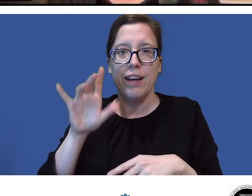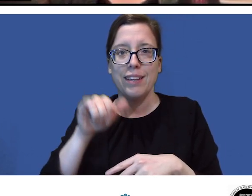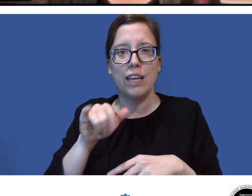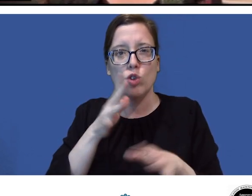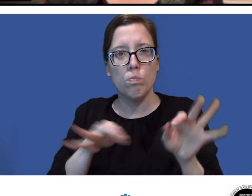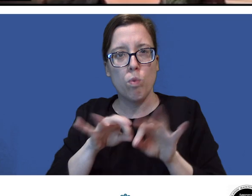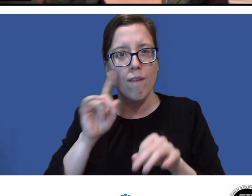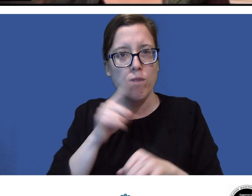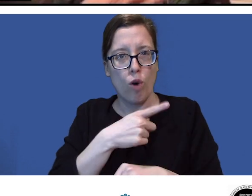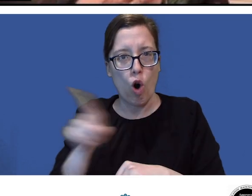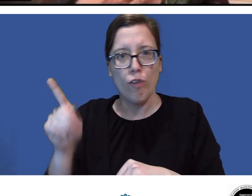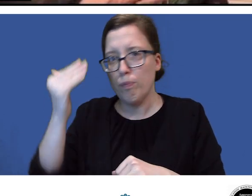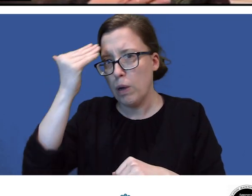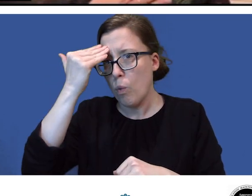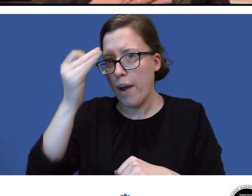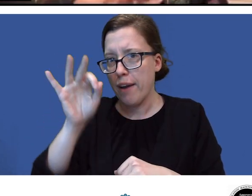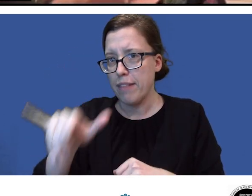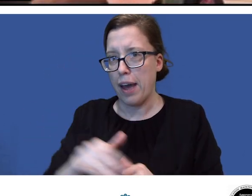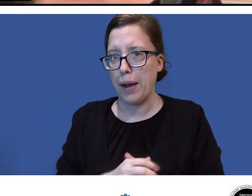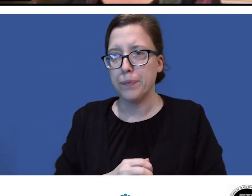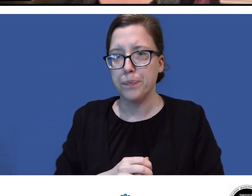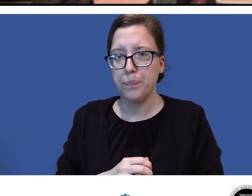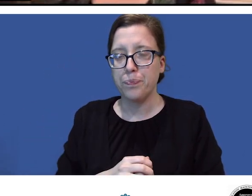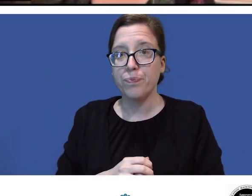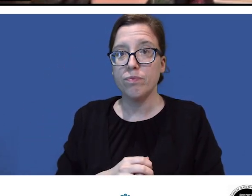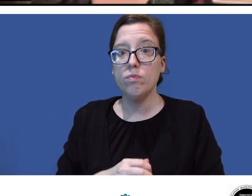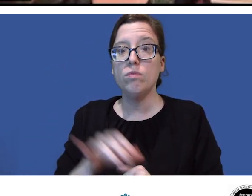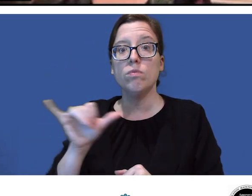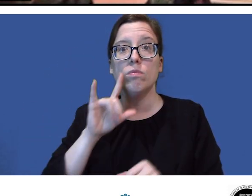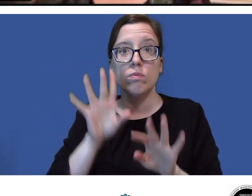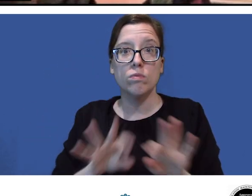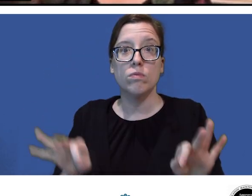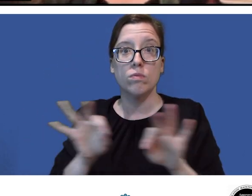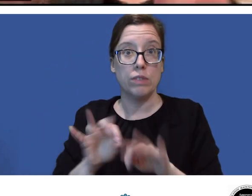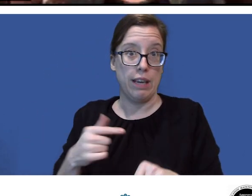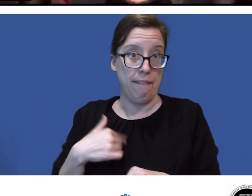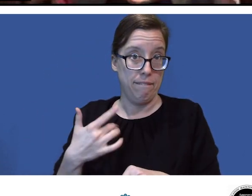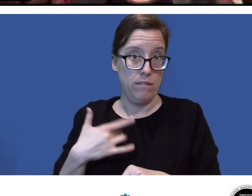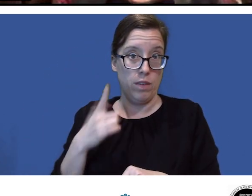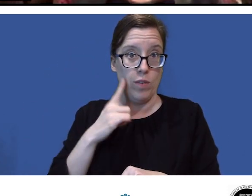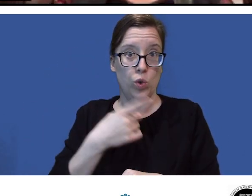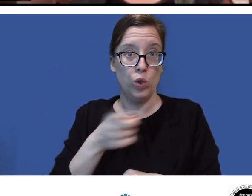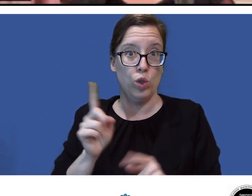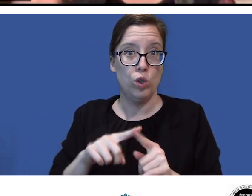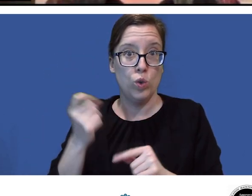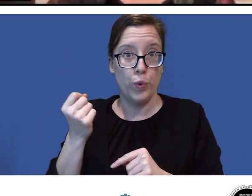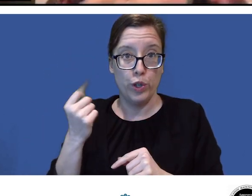It's also important, I believe, for you to understand that this label "deafblind"